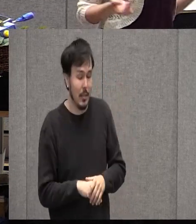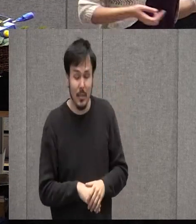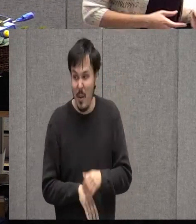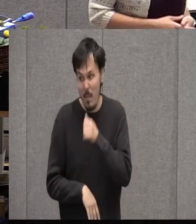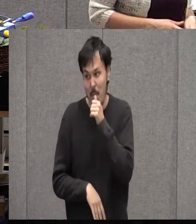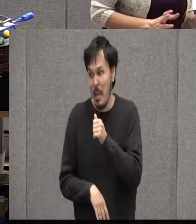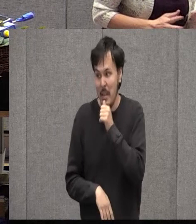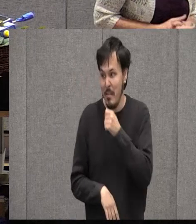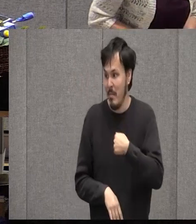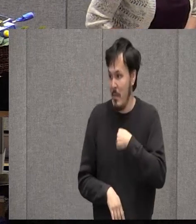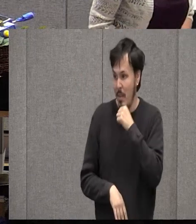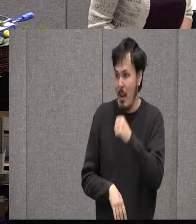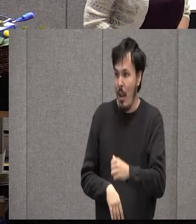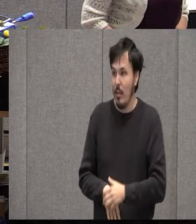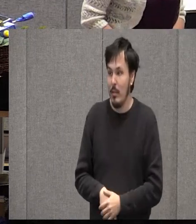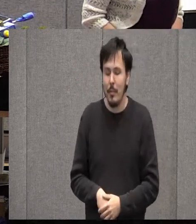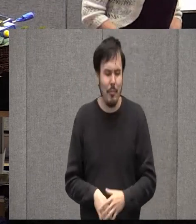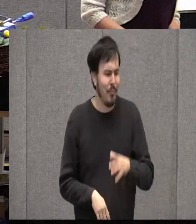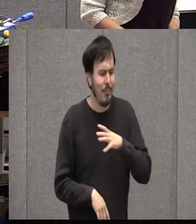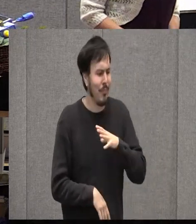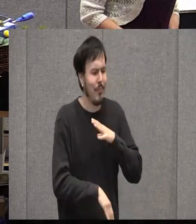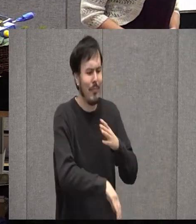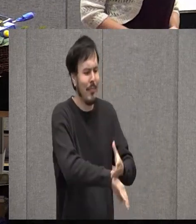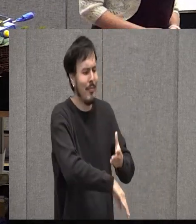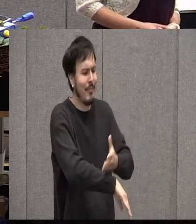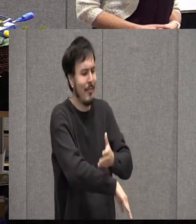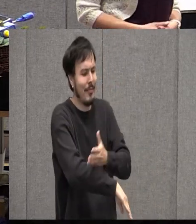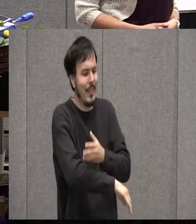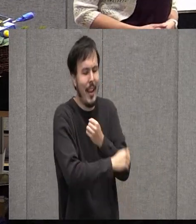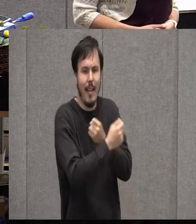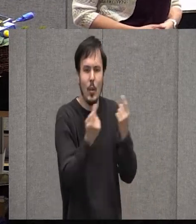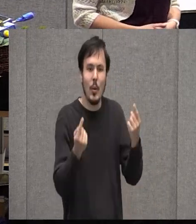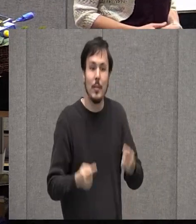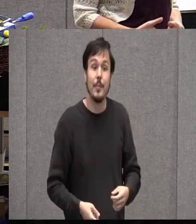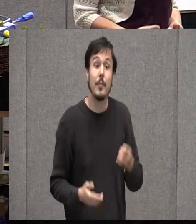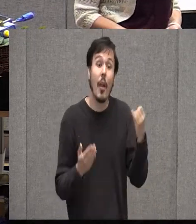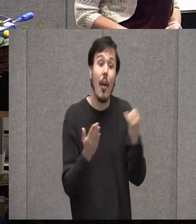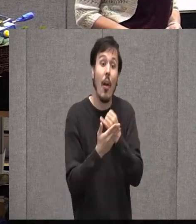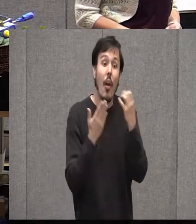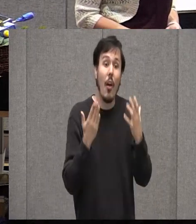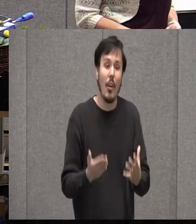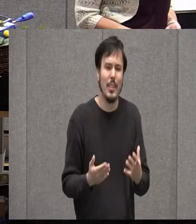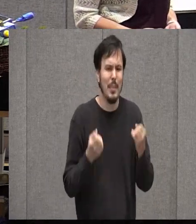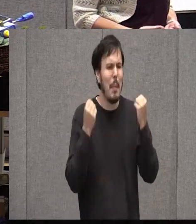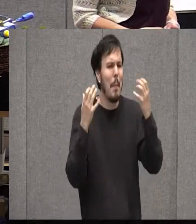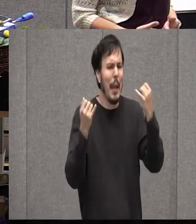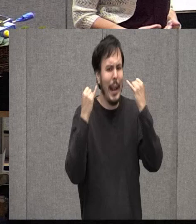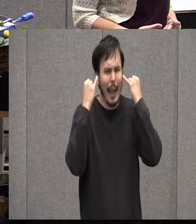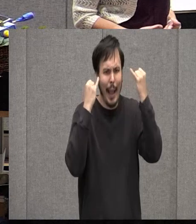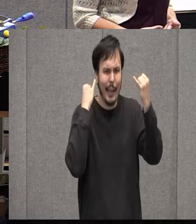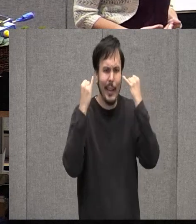You know, we're all a work in progress. That's right. Artists, you have a lot of ideas that you can use over the summer